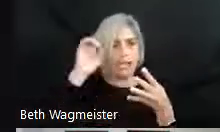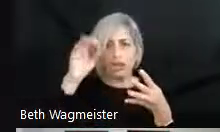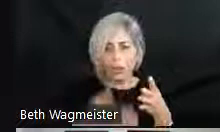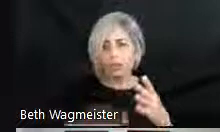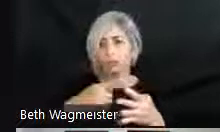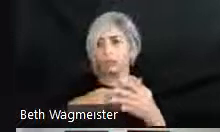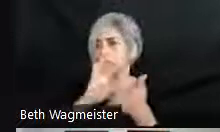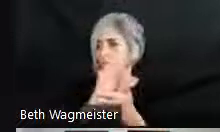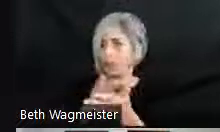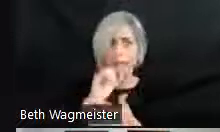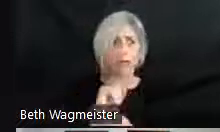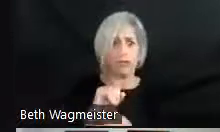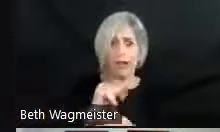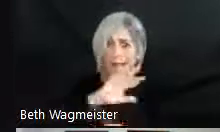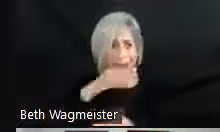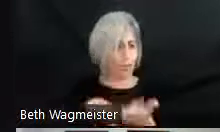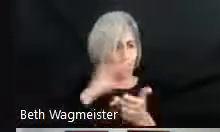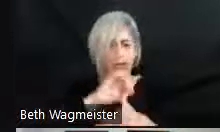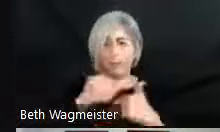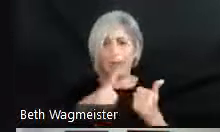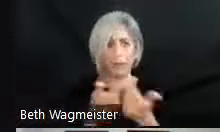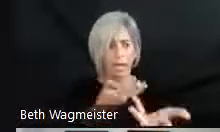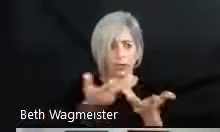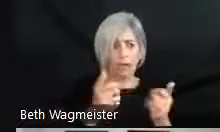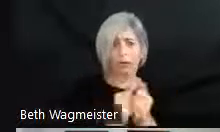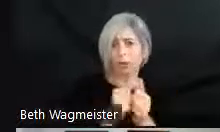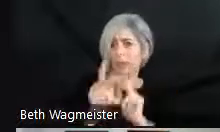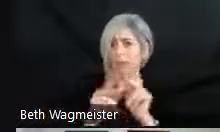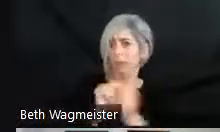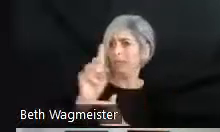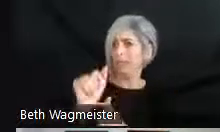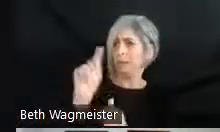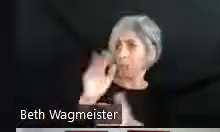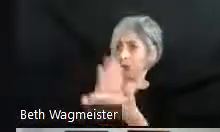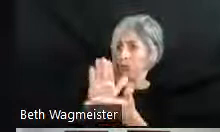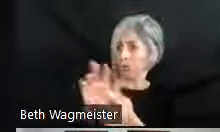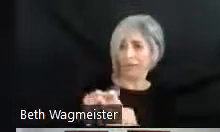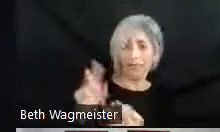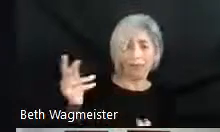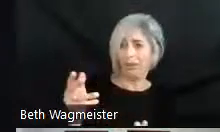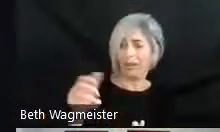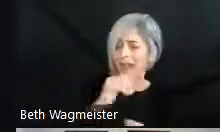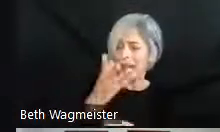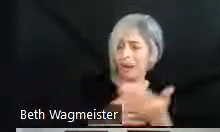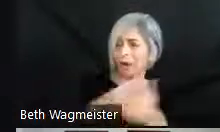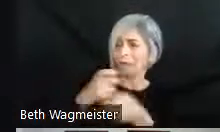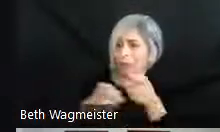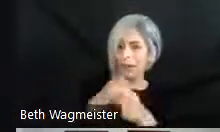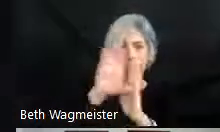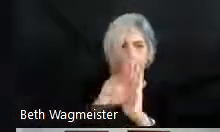I'm not sure about you but I never learned how to interact with someone with a disability at school either. It's not part of the regular curriculum.